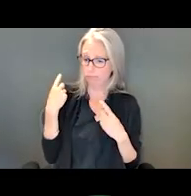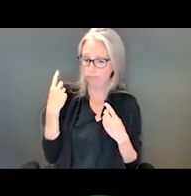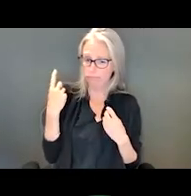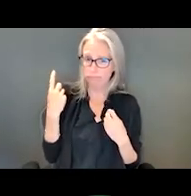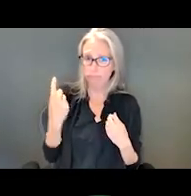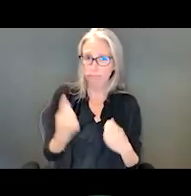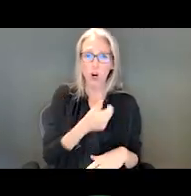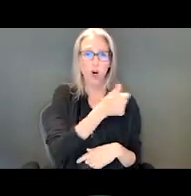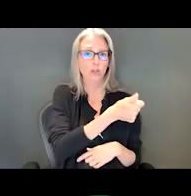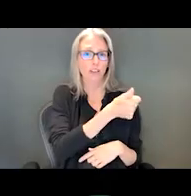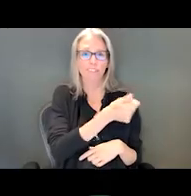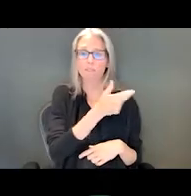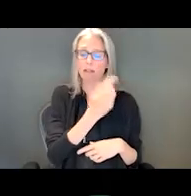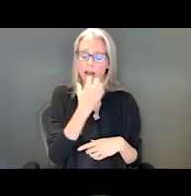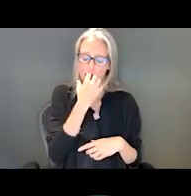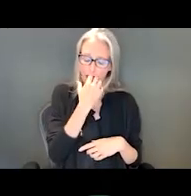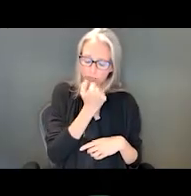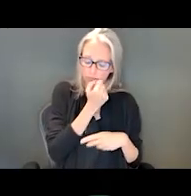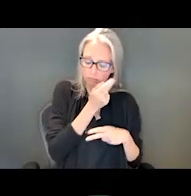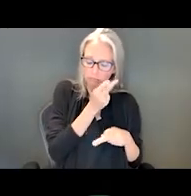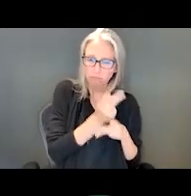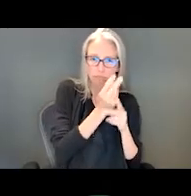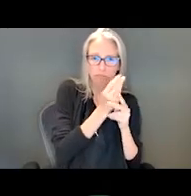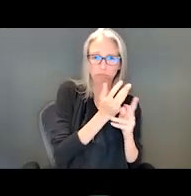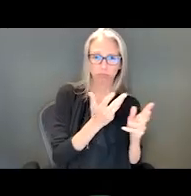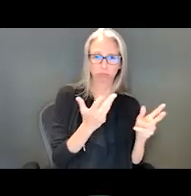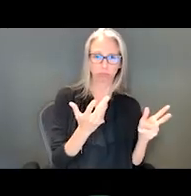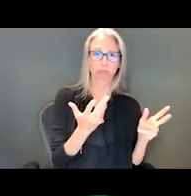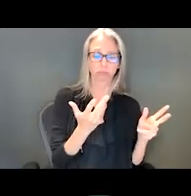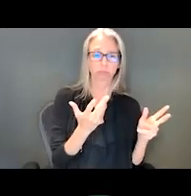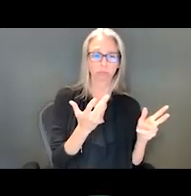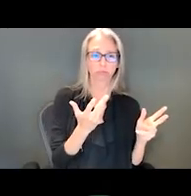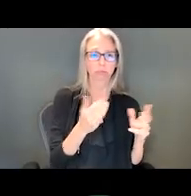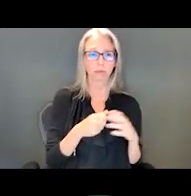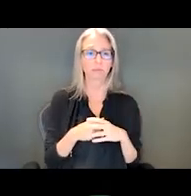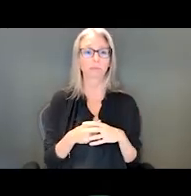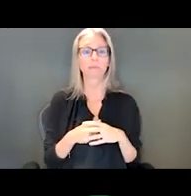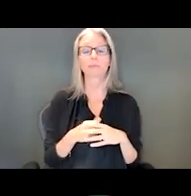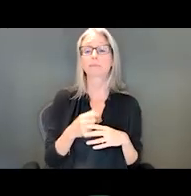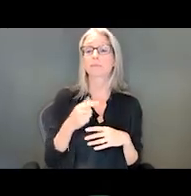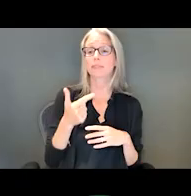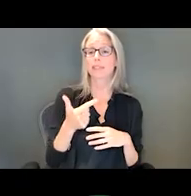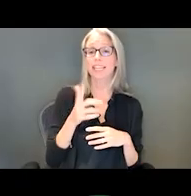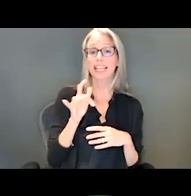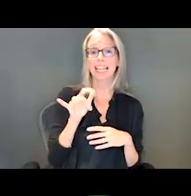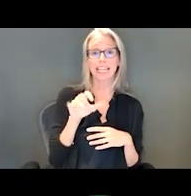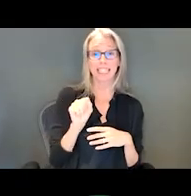signed by Prime Minister Pierre Elliott Trudeau and the Queen. And it was the first time that Canadians with impairments disabilities given the opportunity to be seen and recognized as equal citizens and having equal human rights. This brought a lot forward in regards to opportunities. As well as mandating that the national parks and for provincial parks and other jurisdiction areas that they started to really truly start